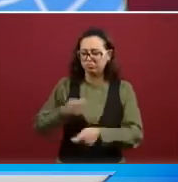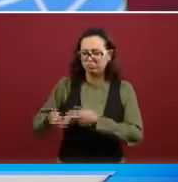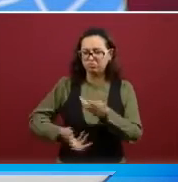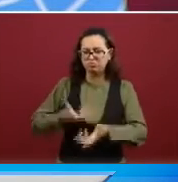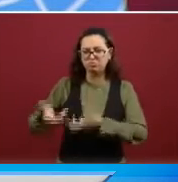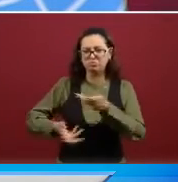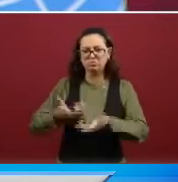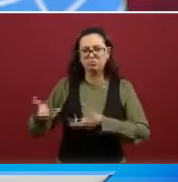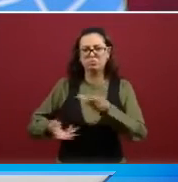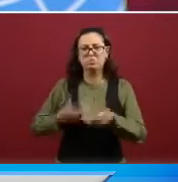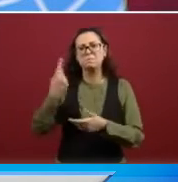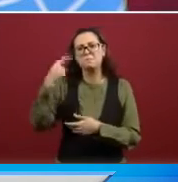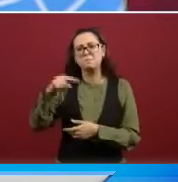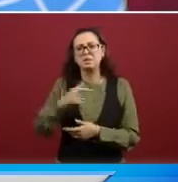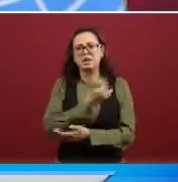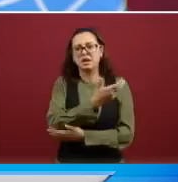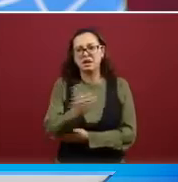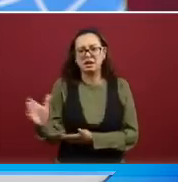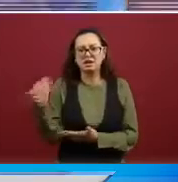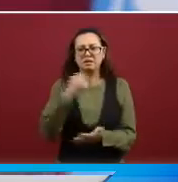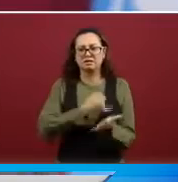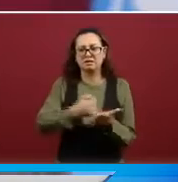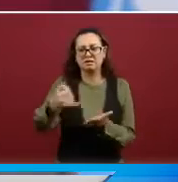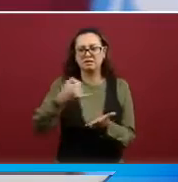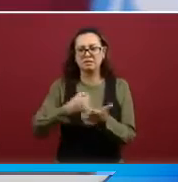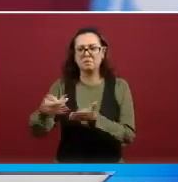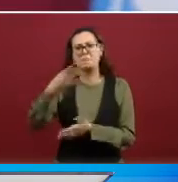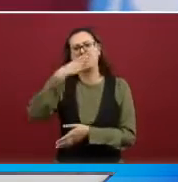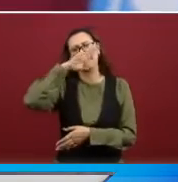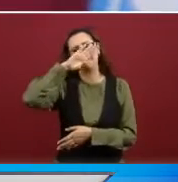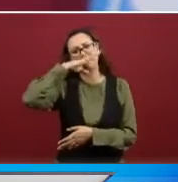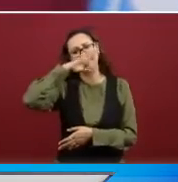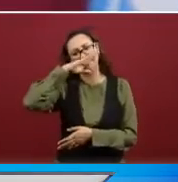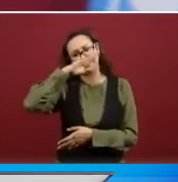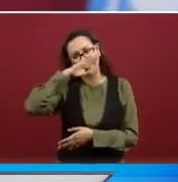in collaboration with the Head of Government Claudia Sheinbaum She is a specialist in this subject